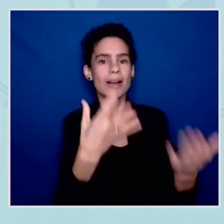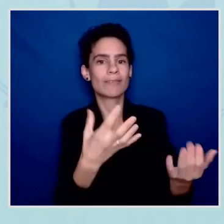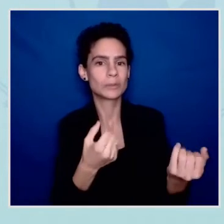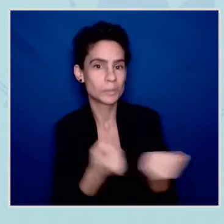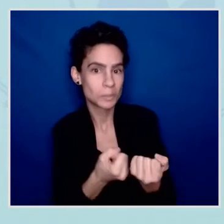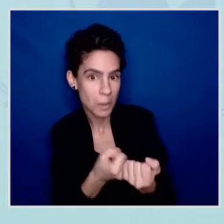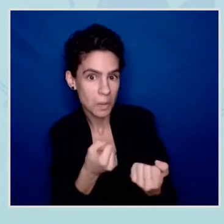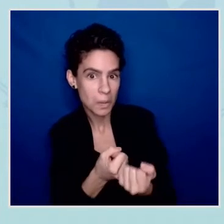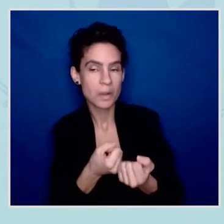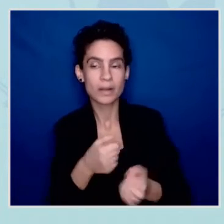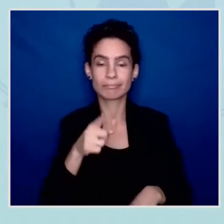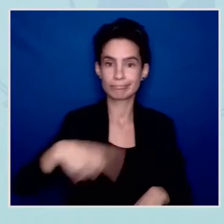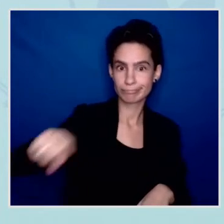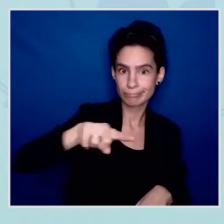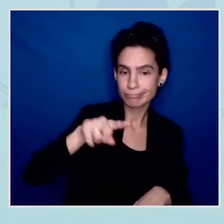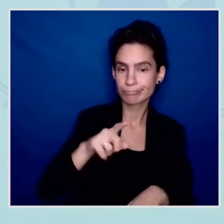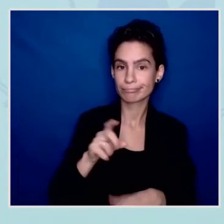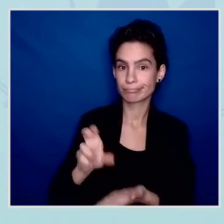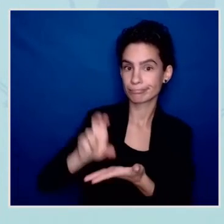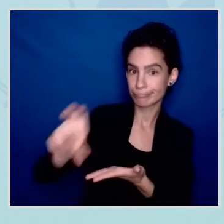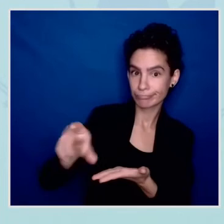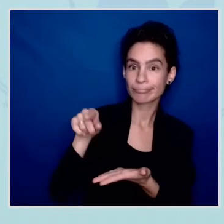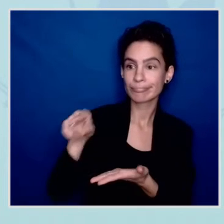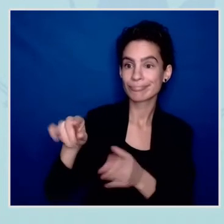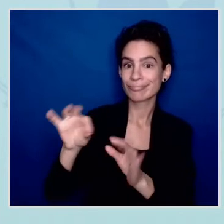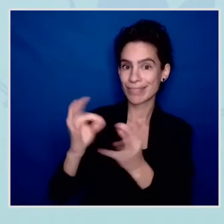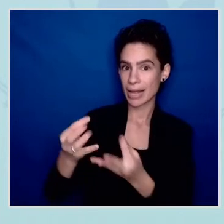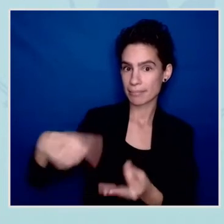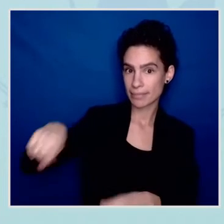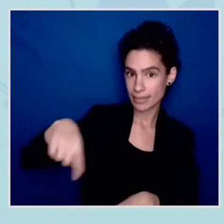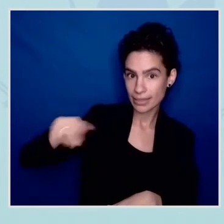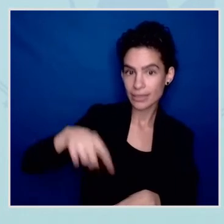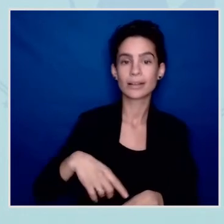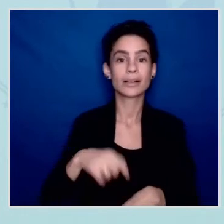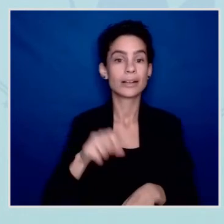COMMUNITIES NEED TENS OF BILLIONS OF DOLLARS TO KEEP EDUCATORS, POLICE OFFICERS, FIREFIGHTERS AND OTHER FIRST RESPONDERS, PUBLIC HEALTH